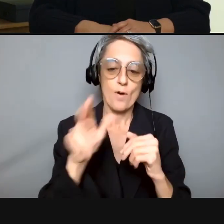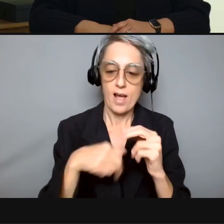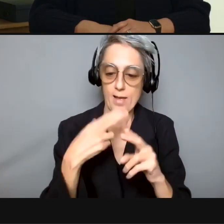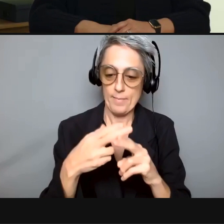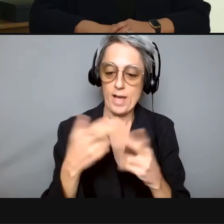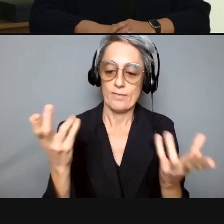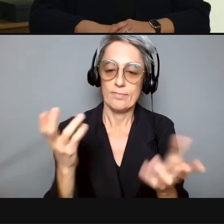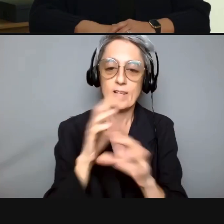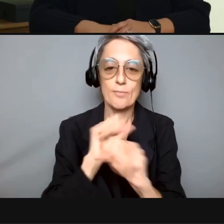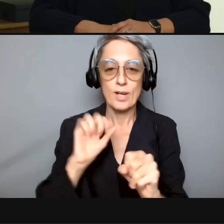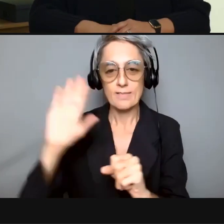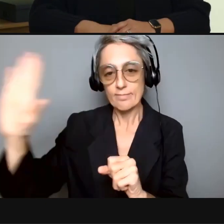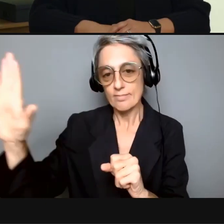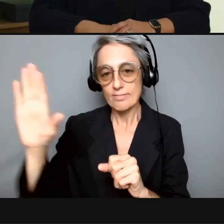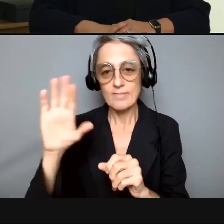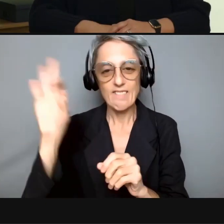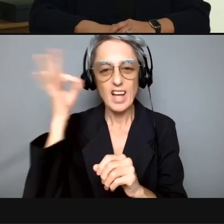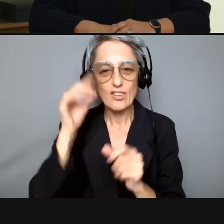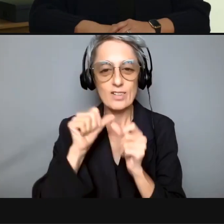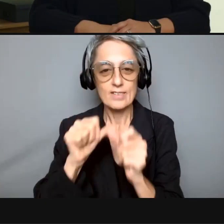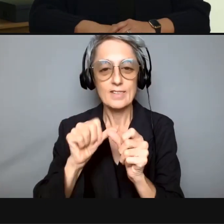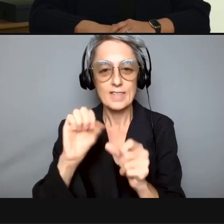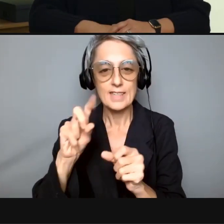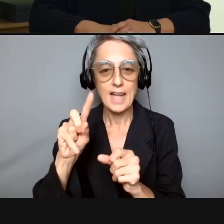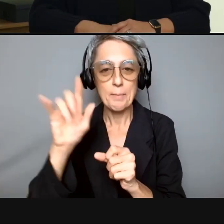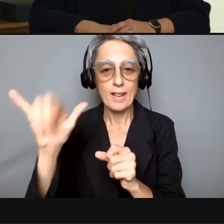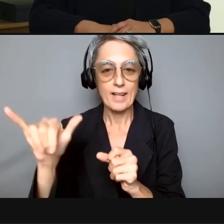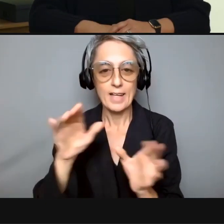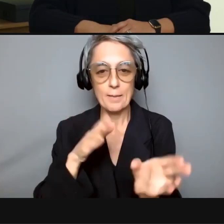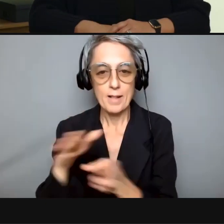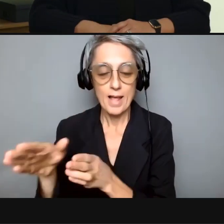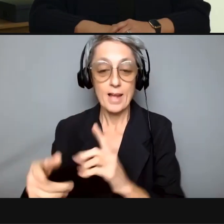federal sustainability plan and to learn more about our critical role